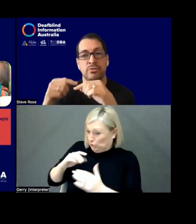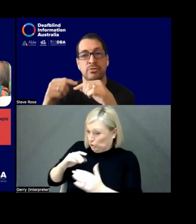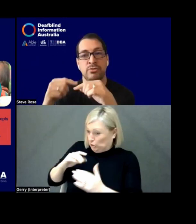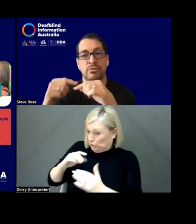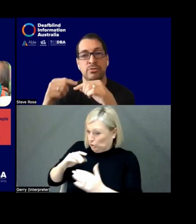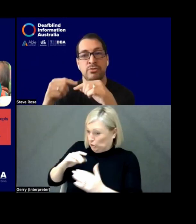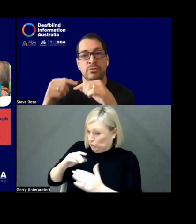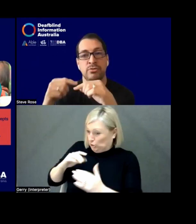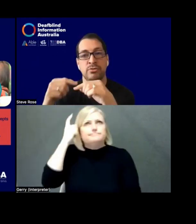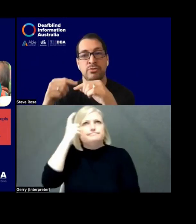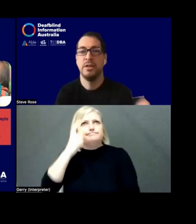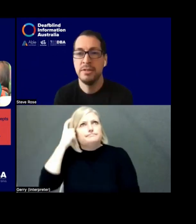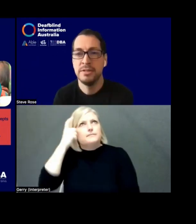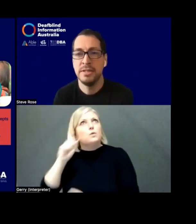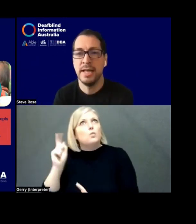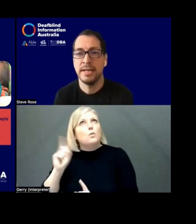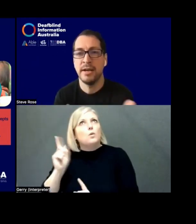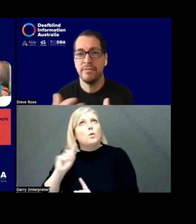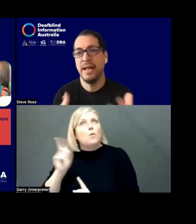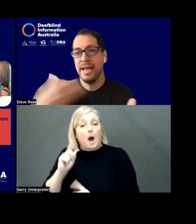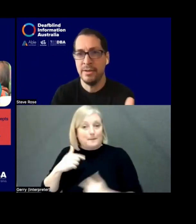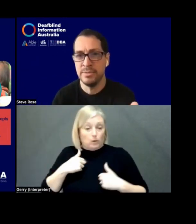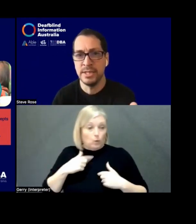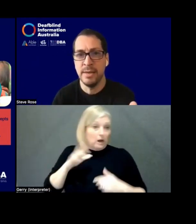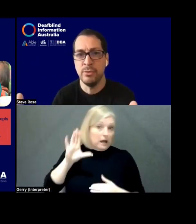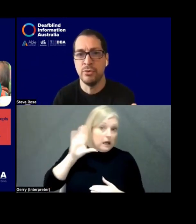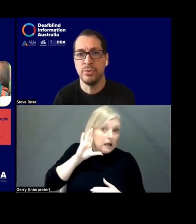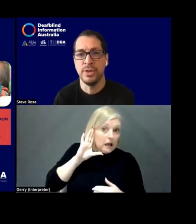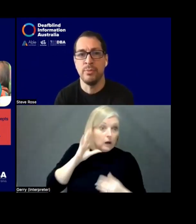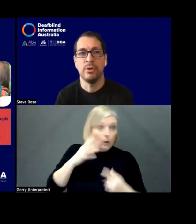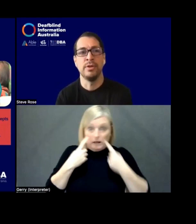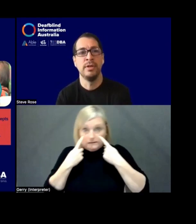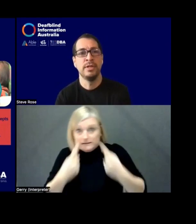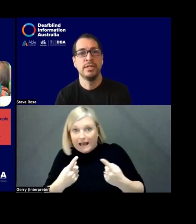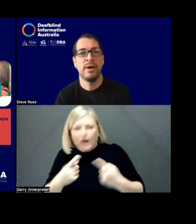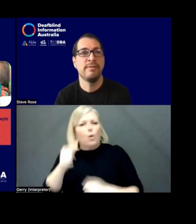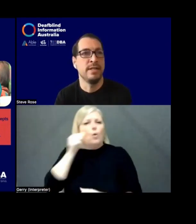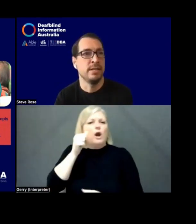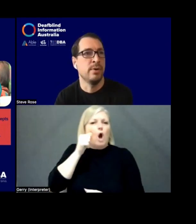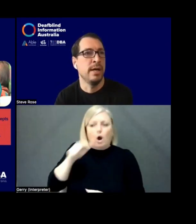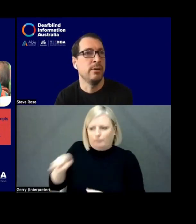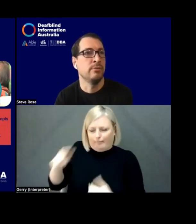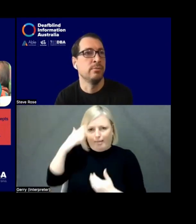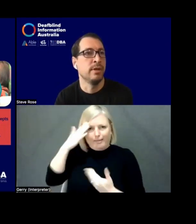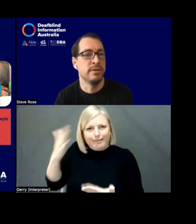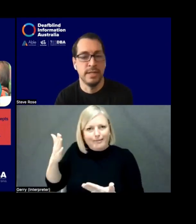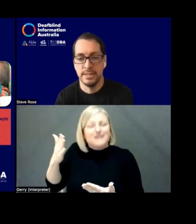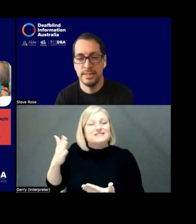sighted adults to allow them to get more of what they want, so I find it quite a helpful process.